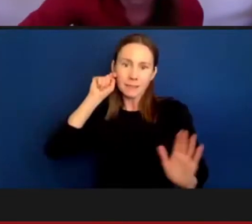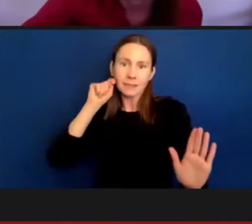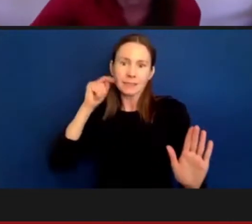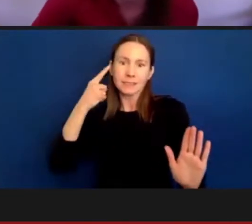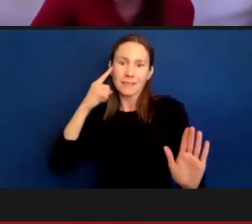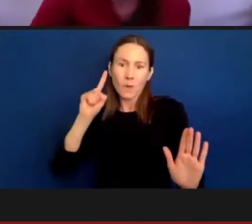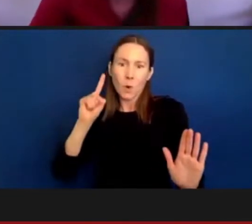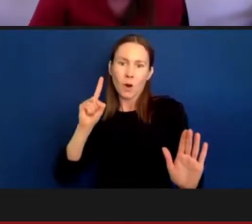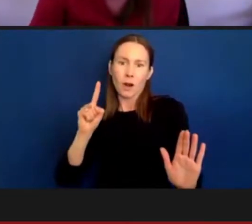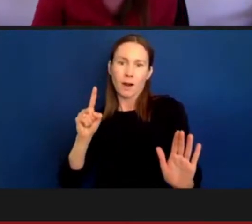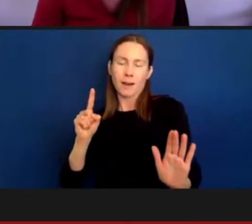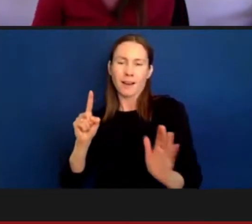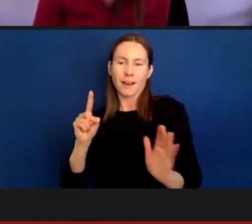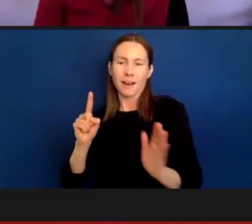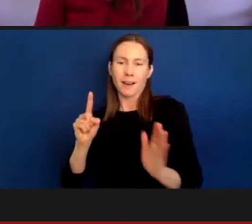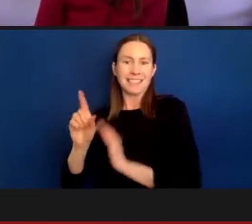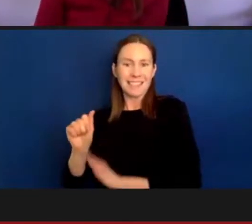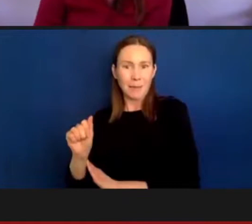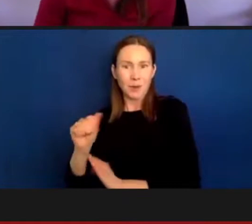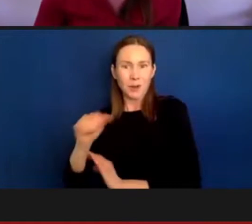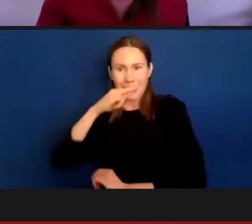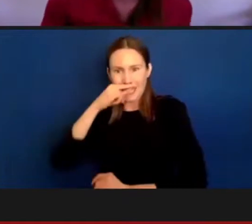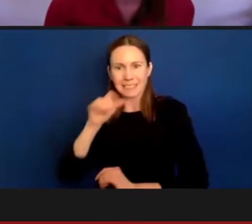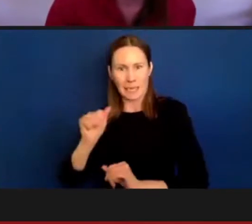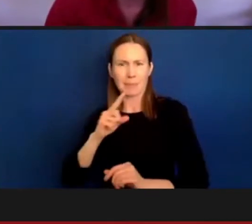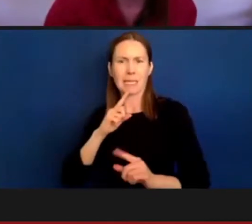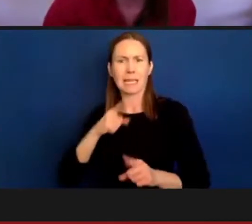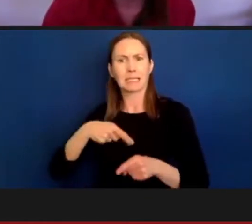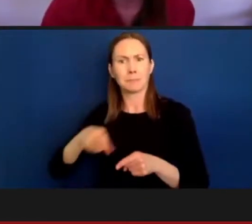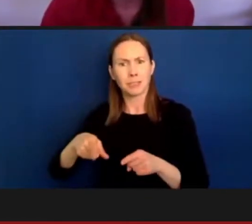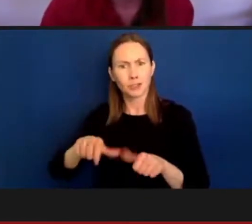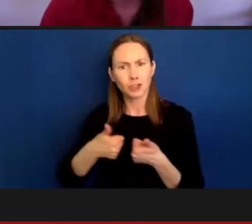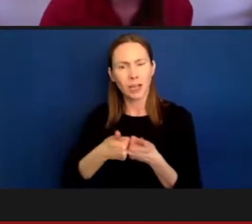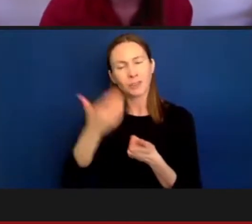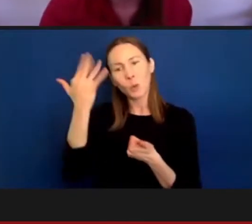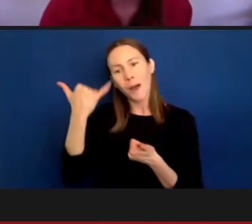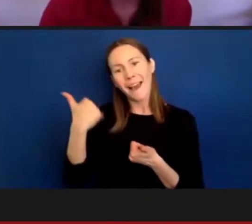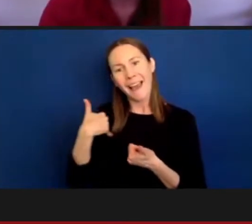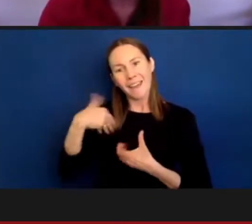formation for kids with disabilities because of this internalized ableism.